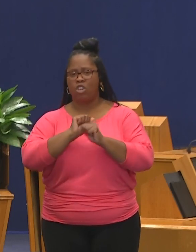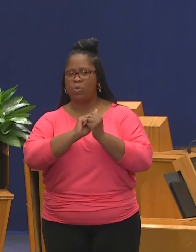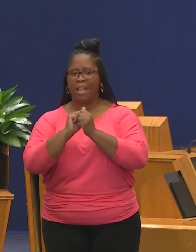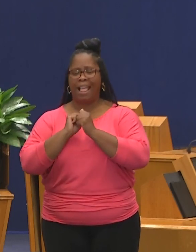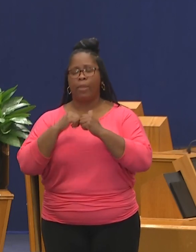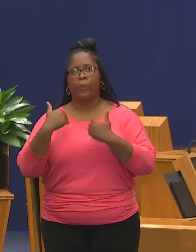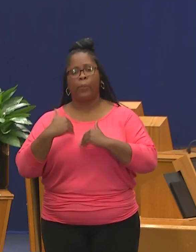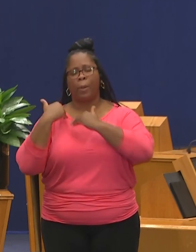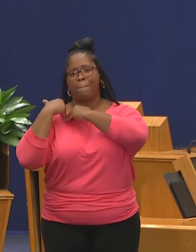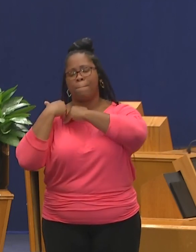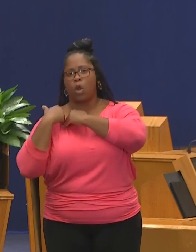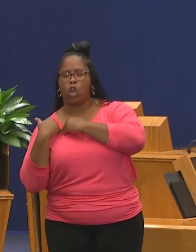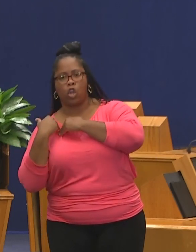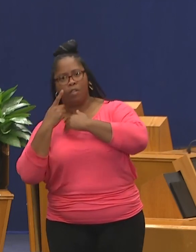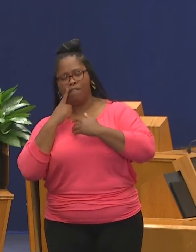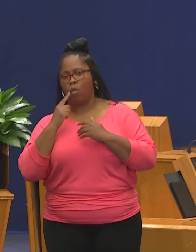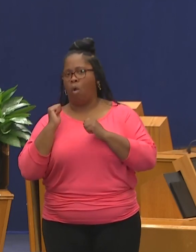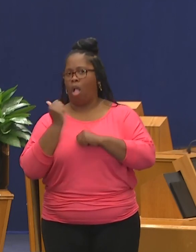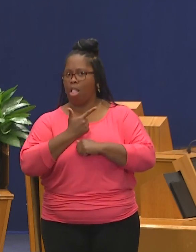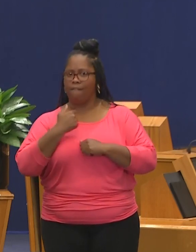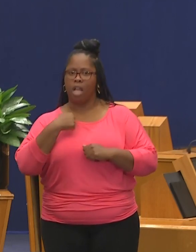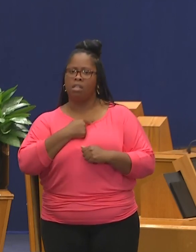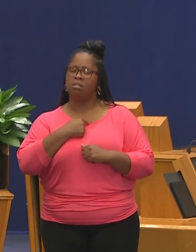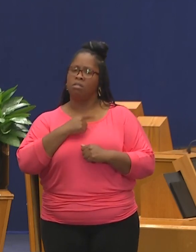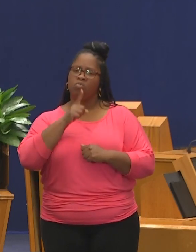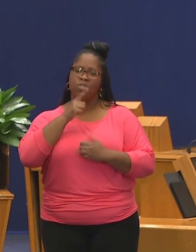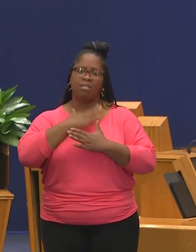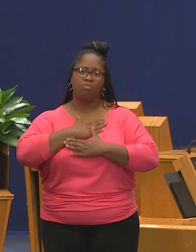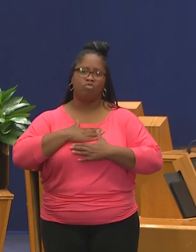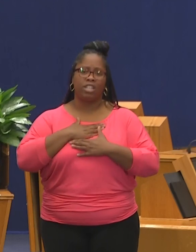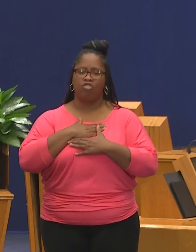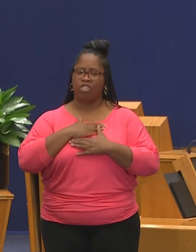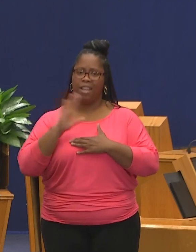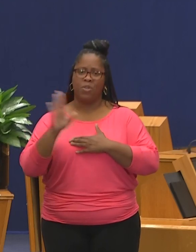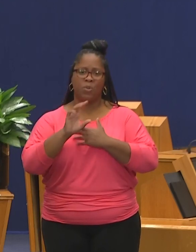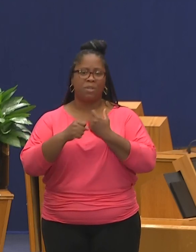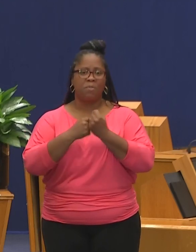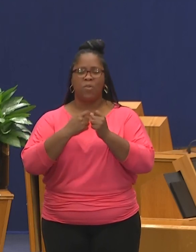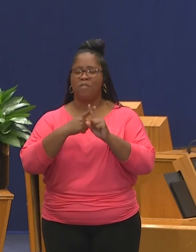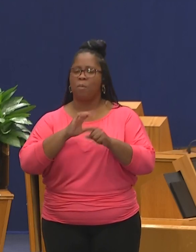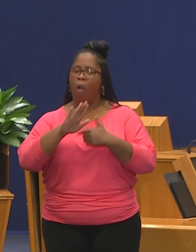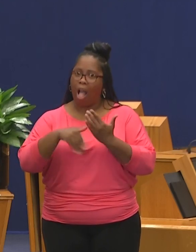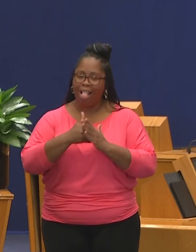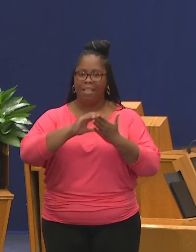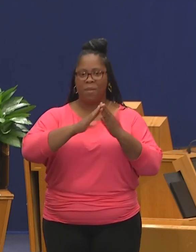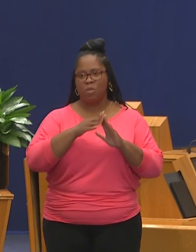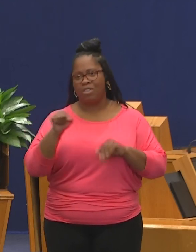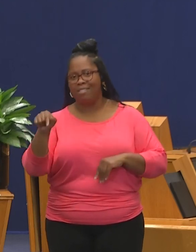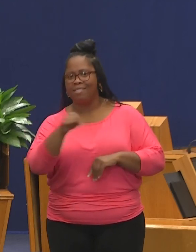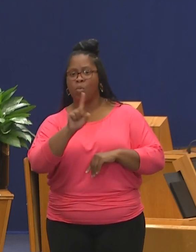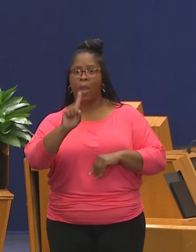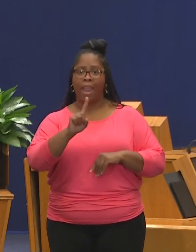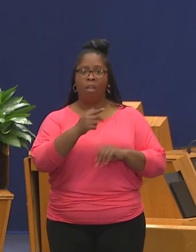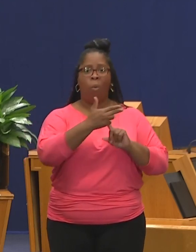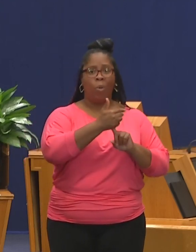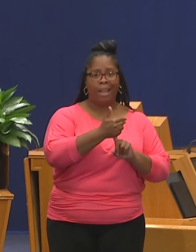COME TOGETHER. THIS IS A BIG BURDEN AND LIFT BY ALL OF US. AND I'M REALLY APPRECIATIVE OF THE SUPPORT THAT WE'VE HAD FROM